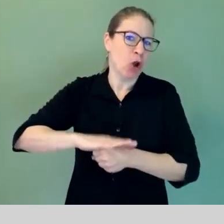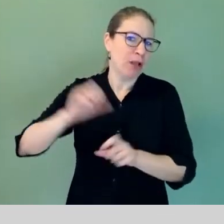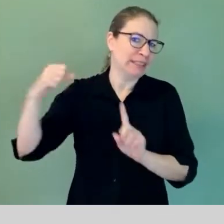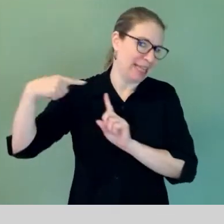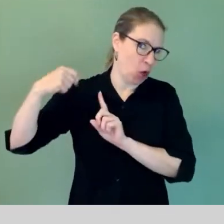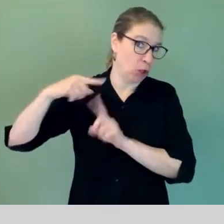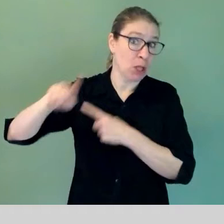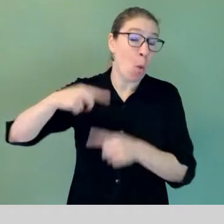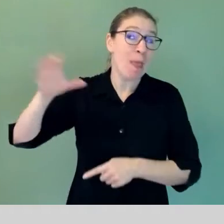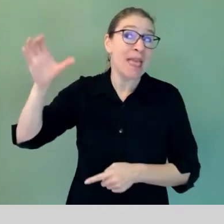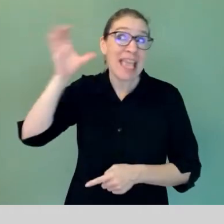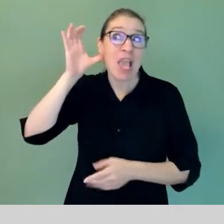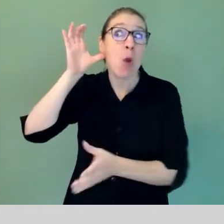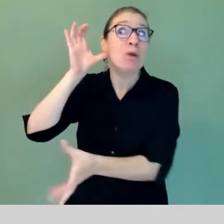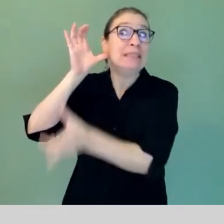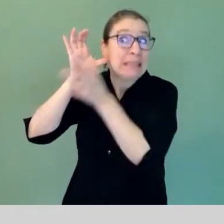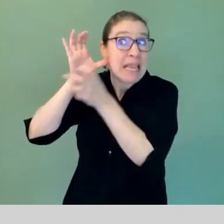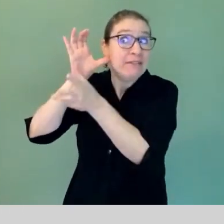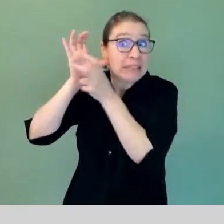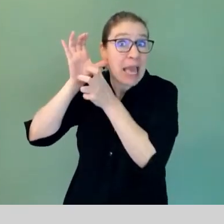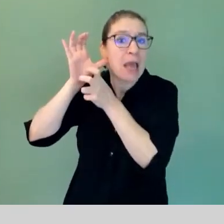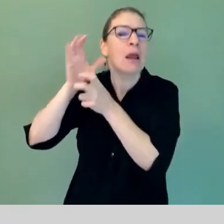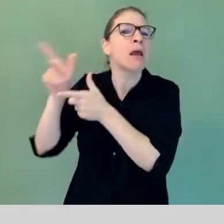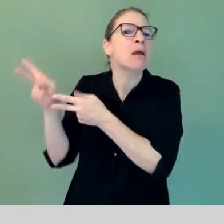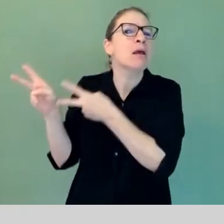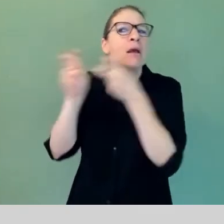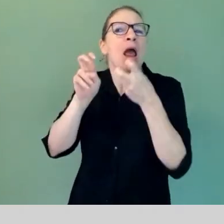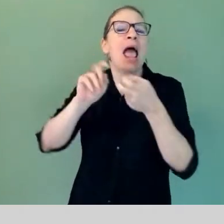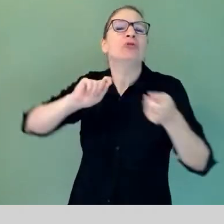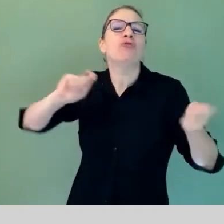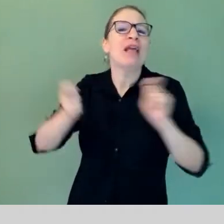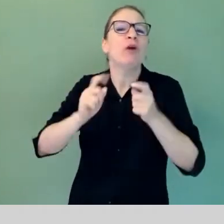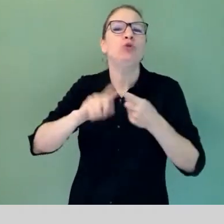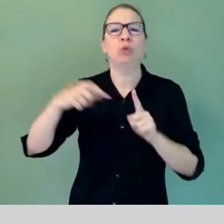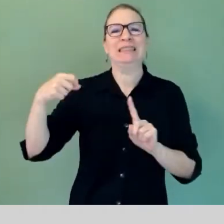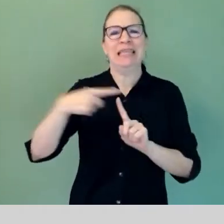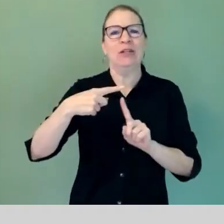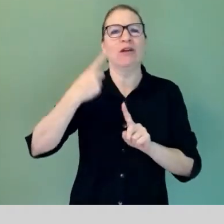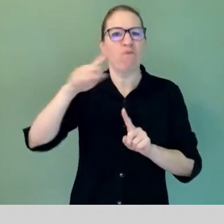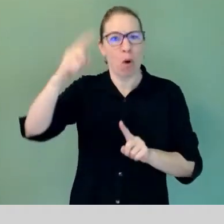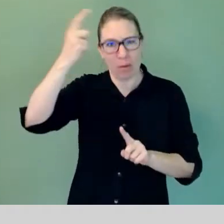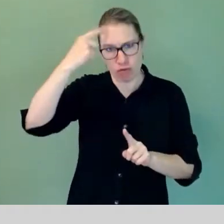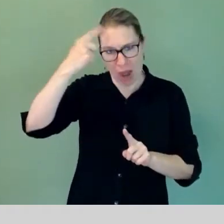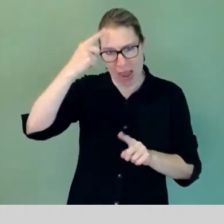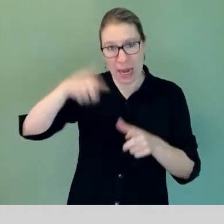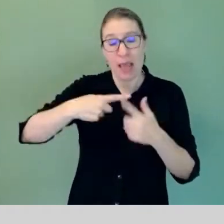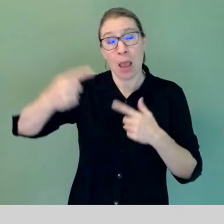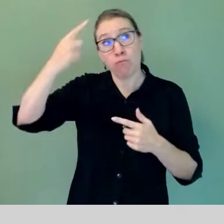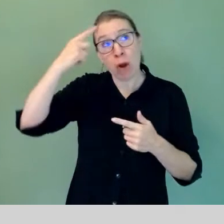And then when our ear receives it, it takes it, it transforms into signals that the brain can understand.